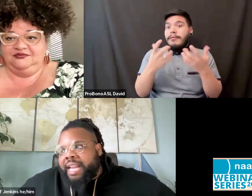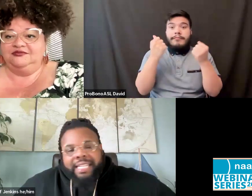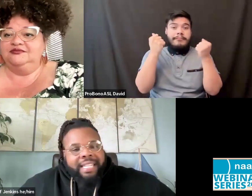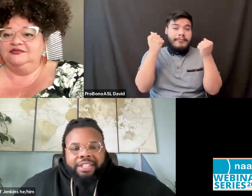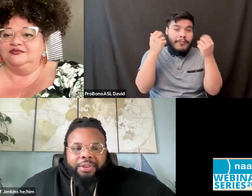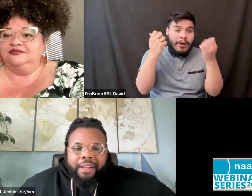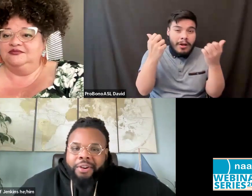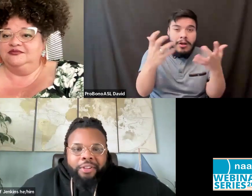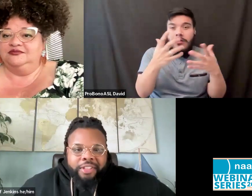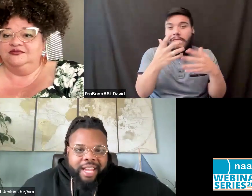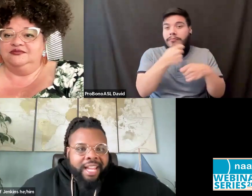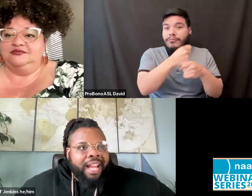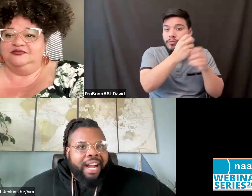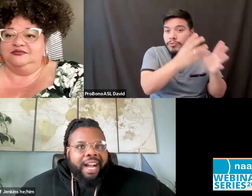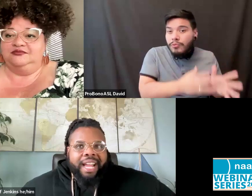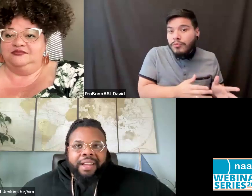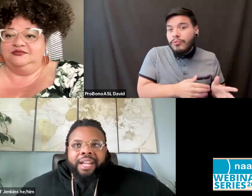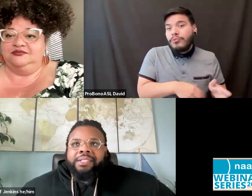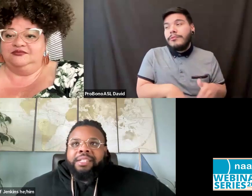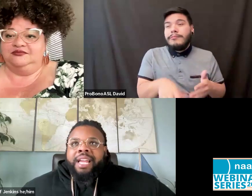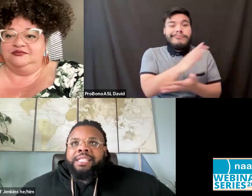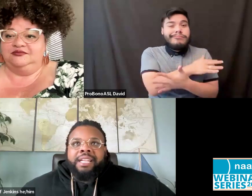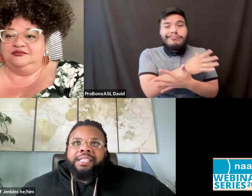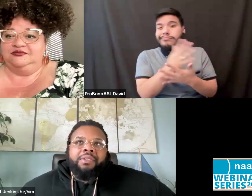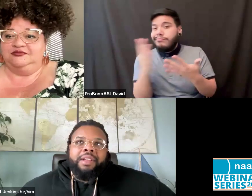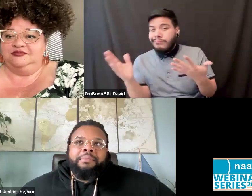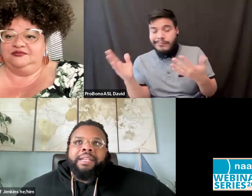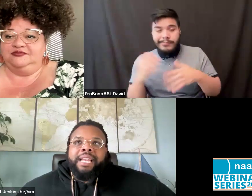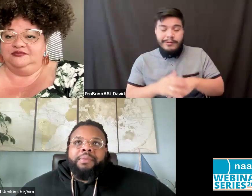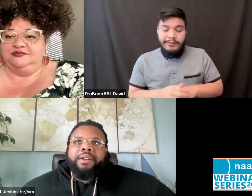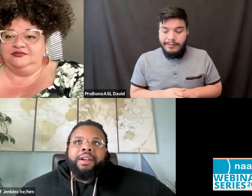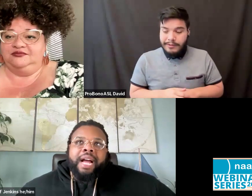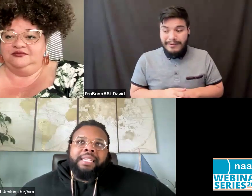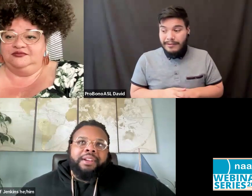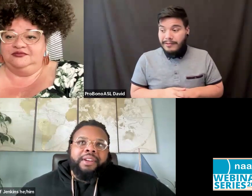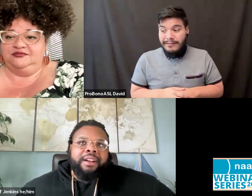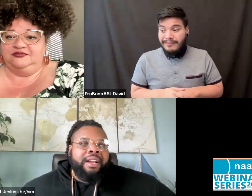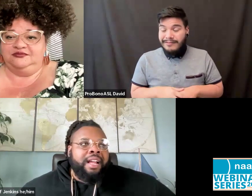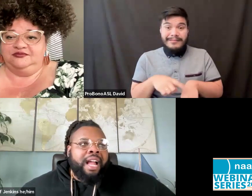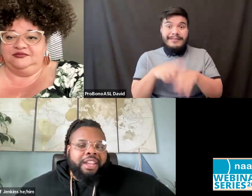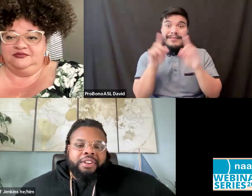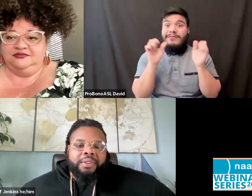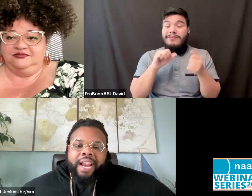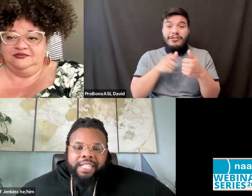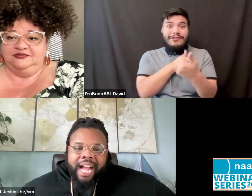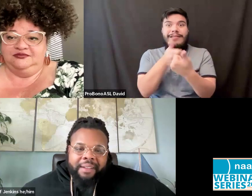like just throughout the whole thing is, is it's a whole nother beast. Like when you're a content creator, you're doing every job,